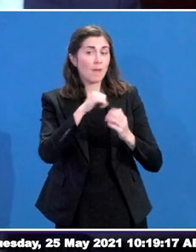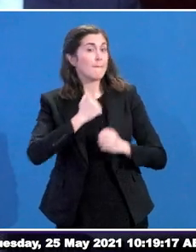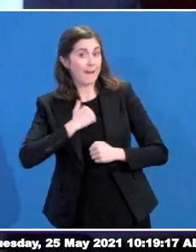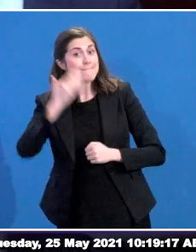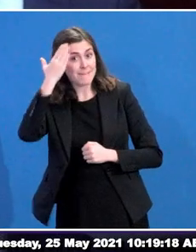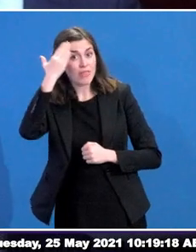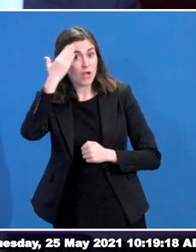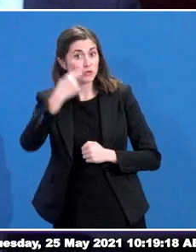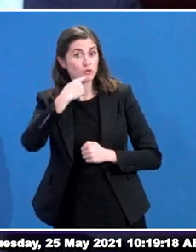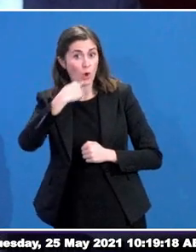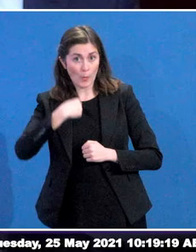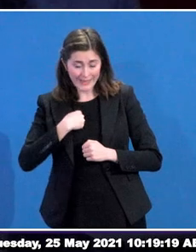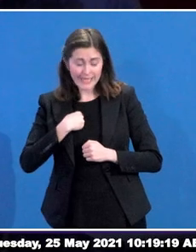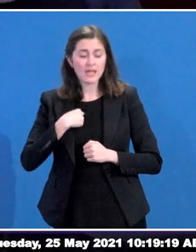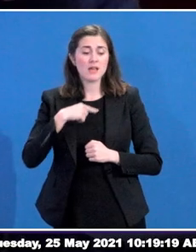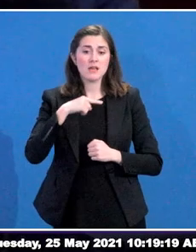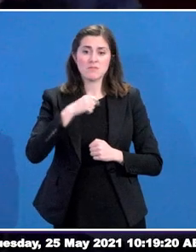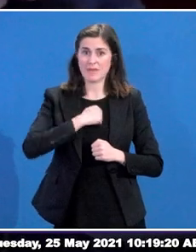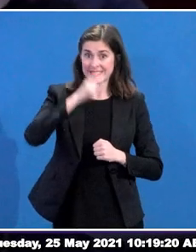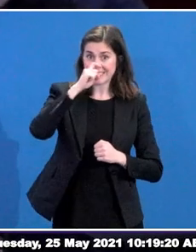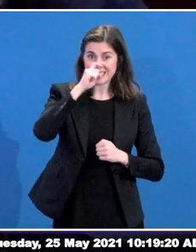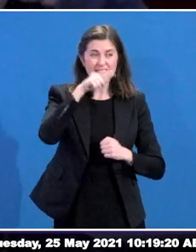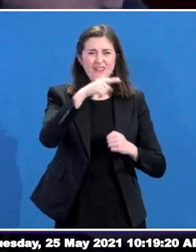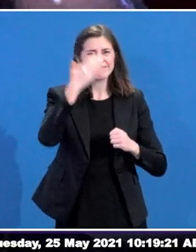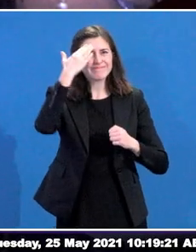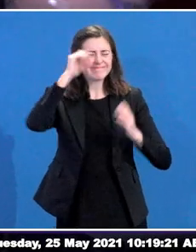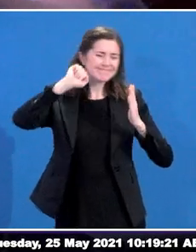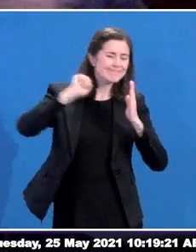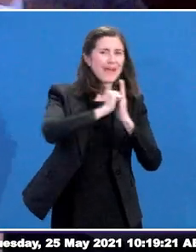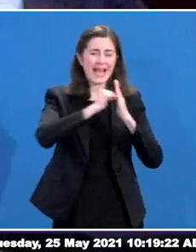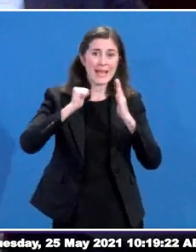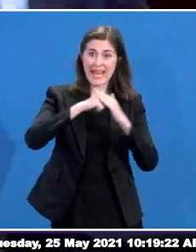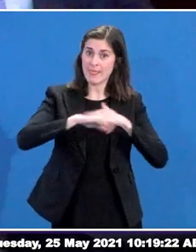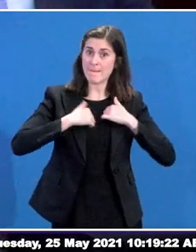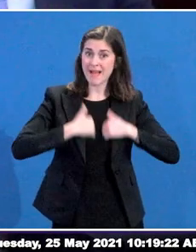that Melissa was having head banging behaviour in the bathroom